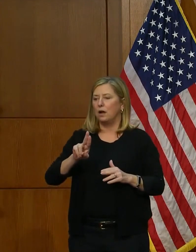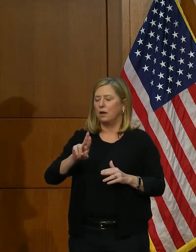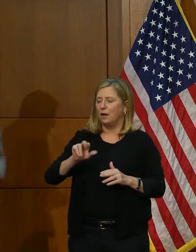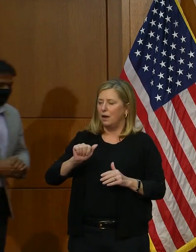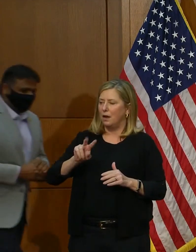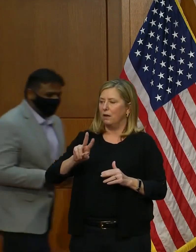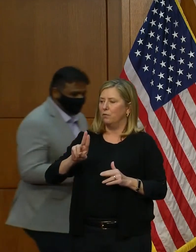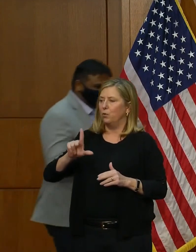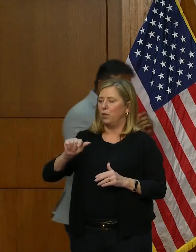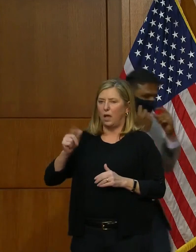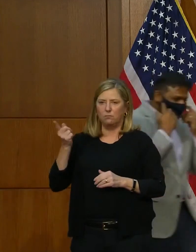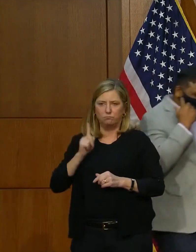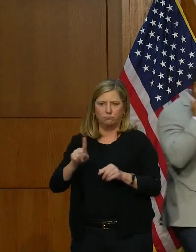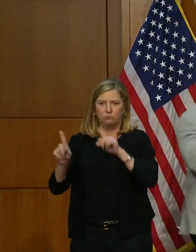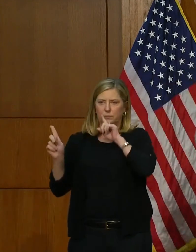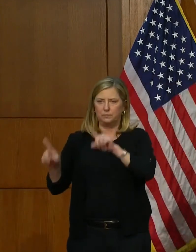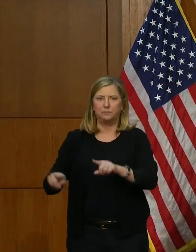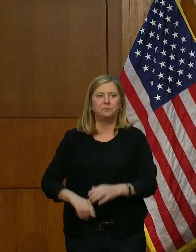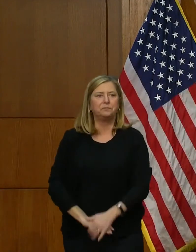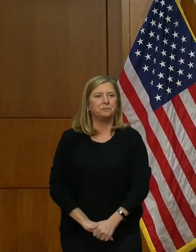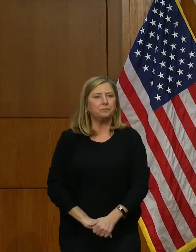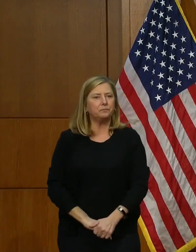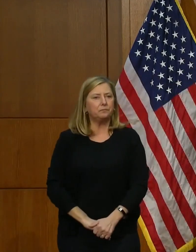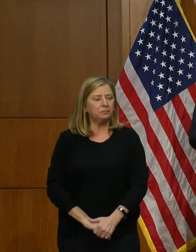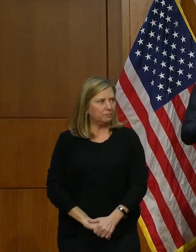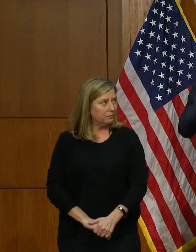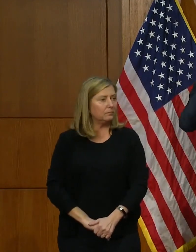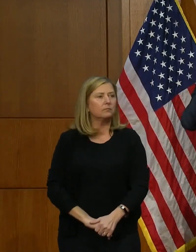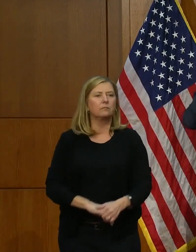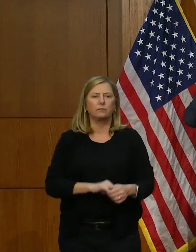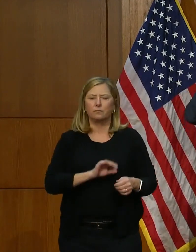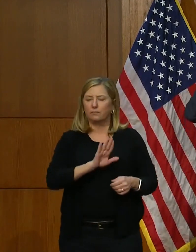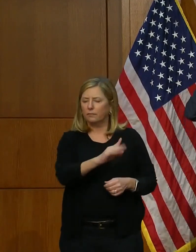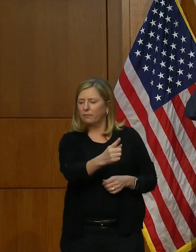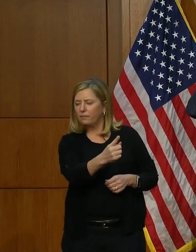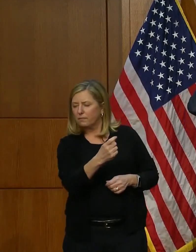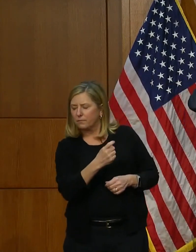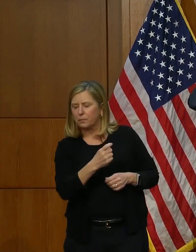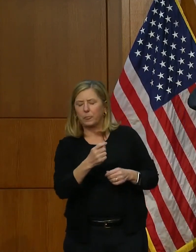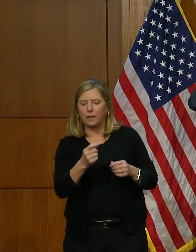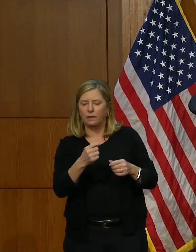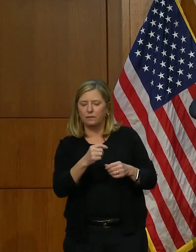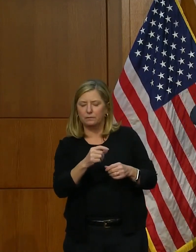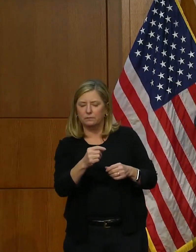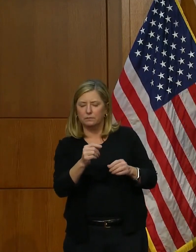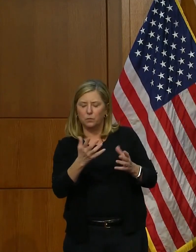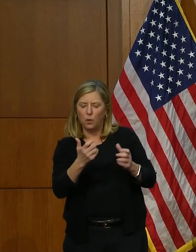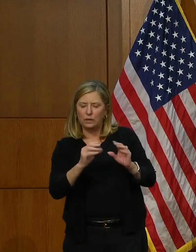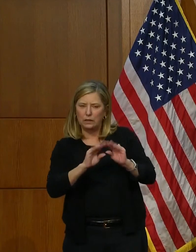COMPANIES. YES THANK YOU. LET